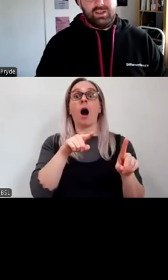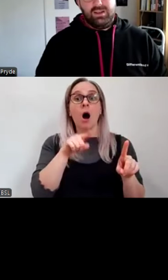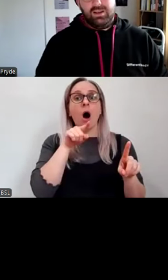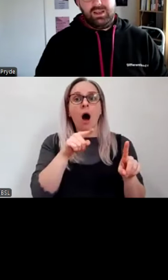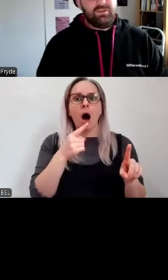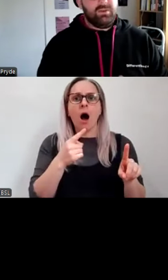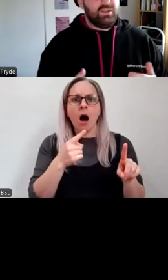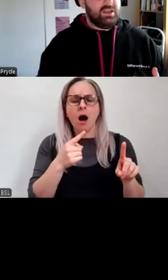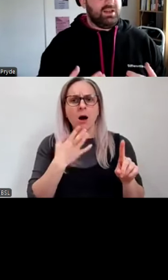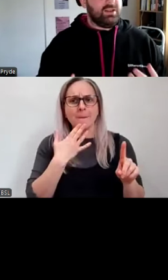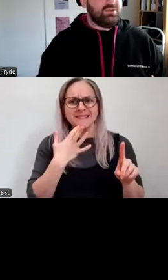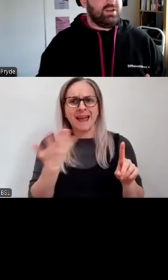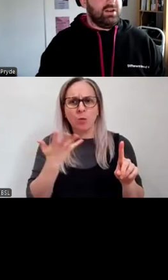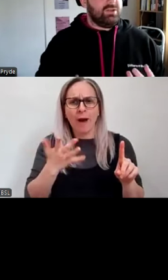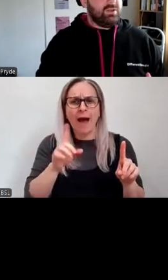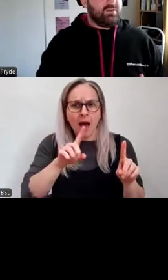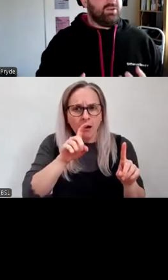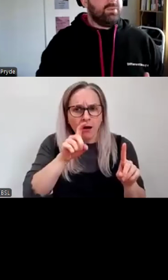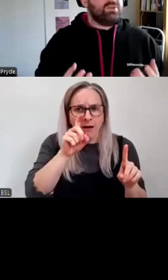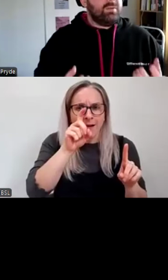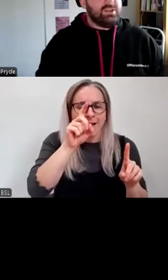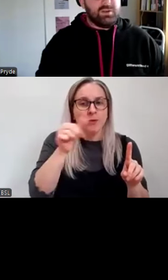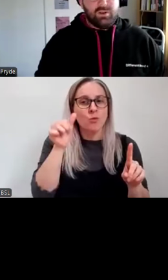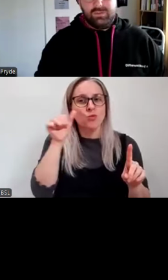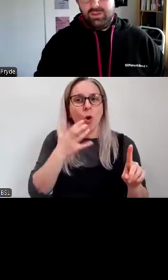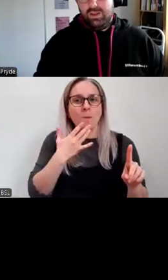that thing, and give them the initial jolt of, oh, something's went wrong.